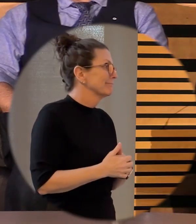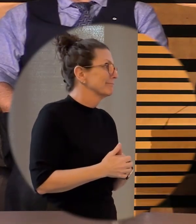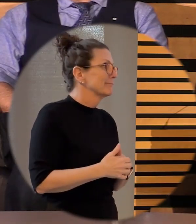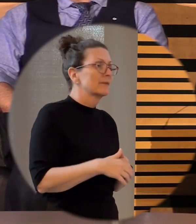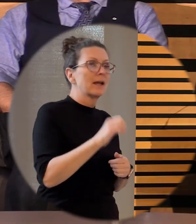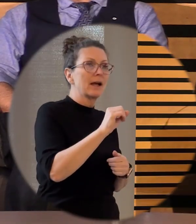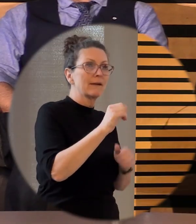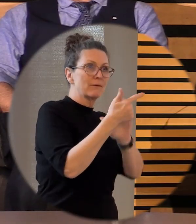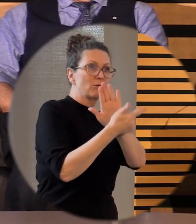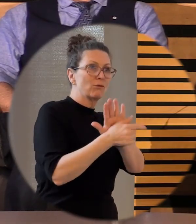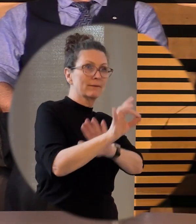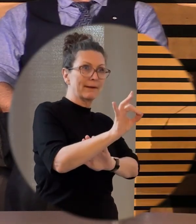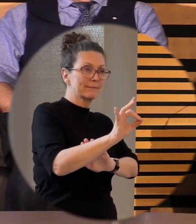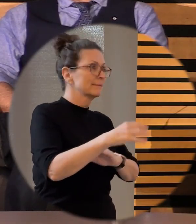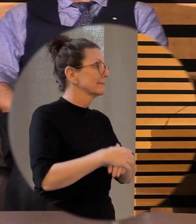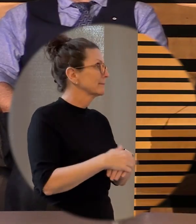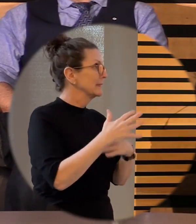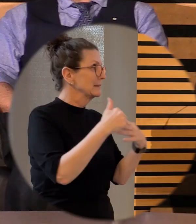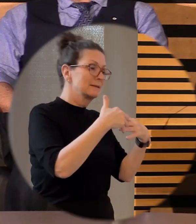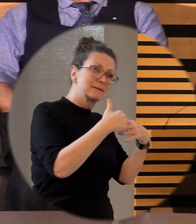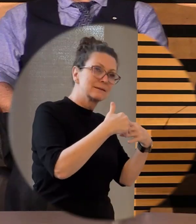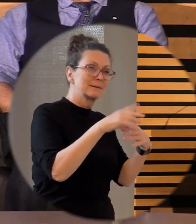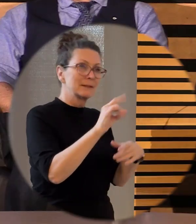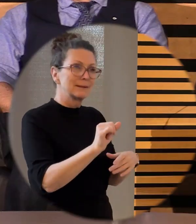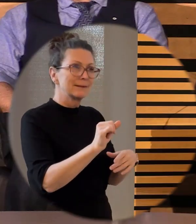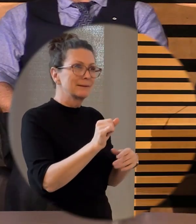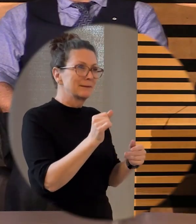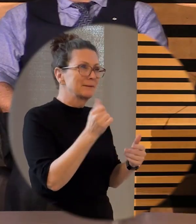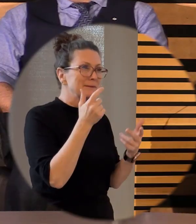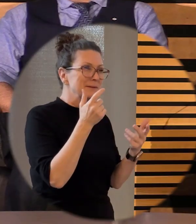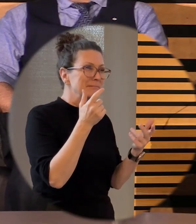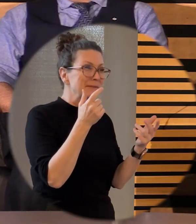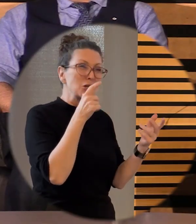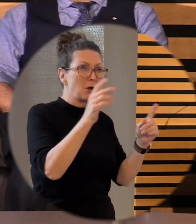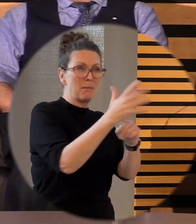typically when it comes to disability, indigenous disability, we don't hear a lot about it in Canada